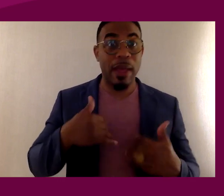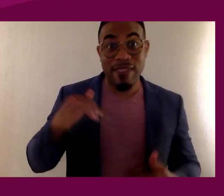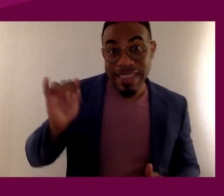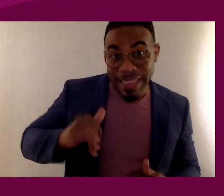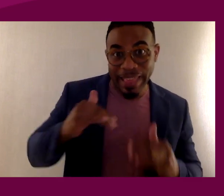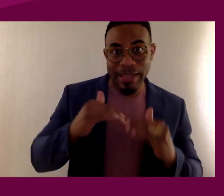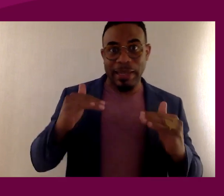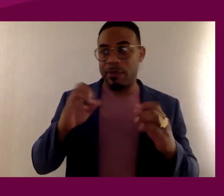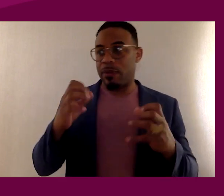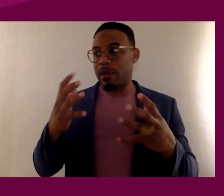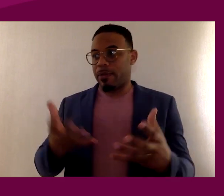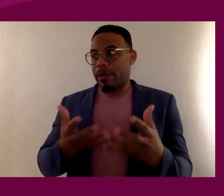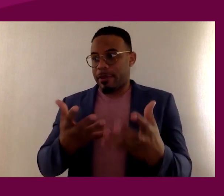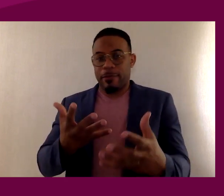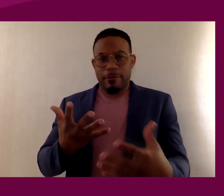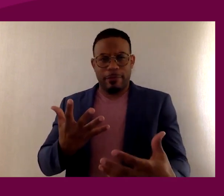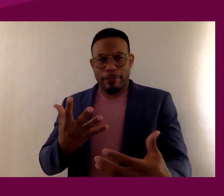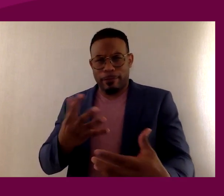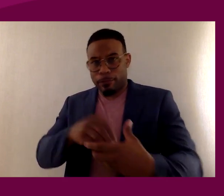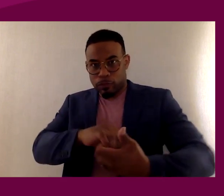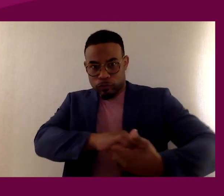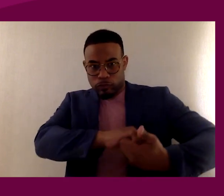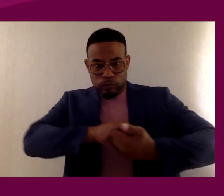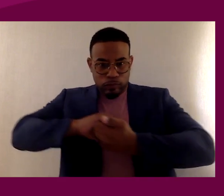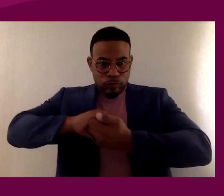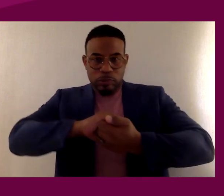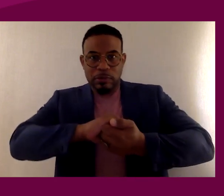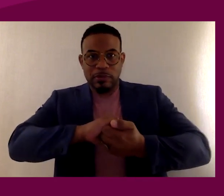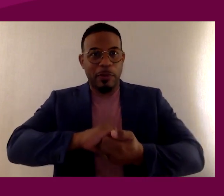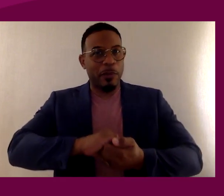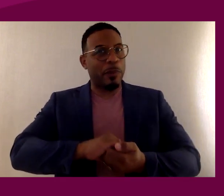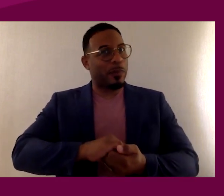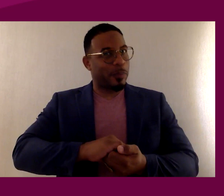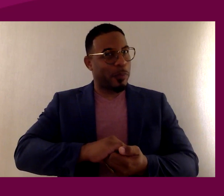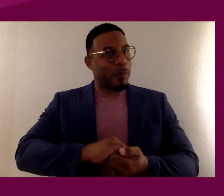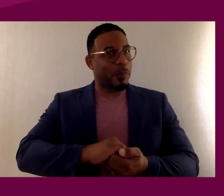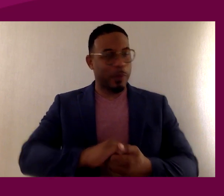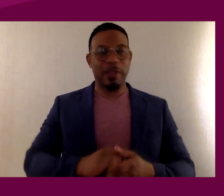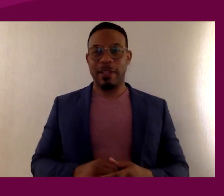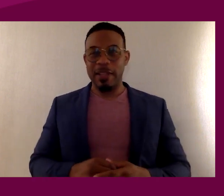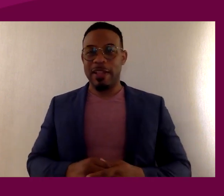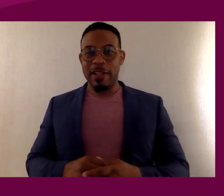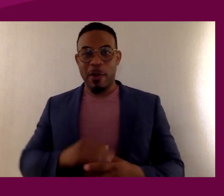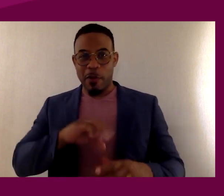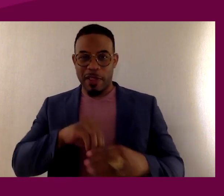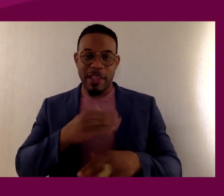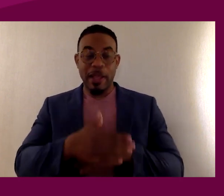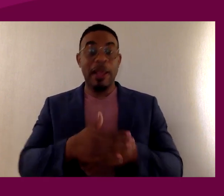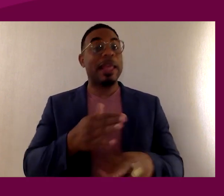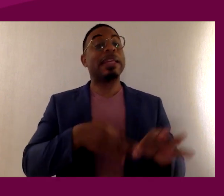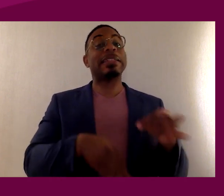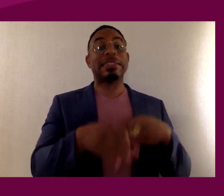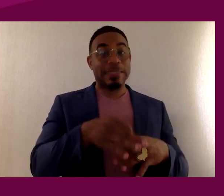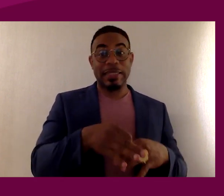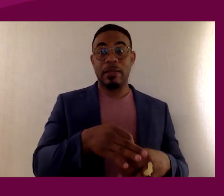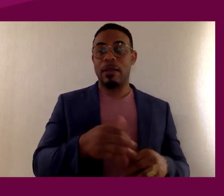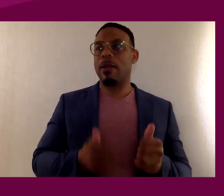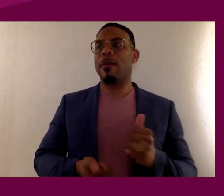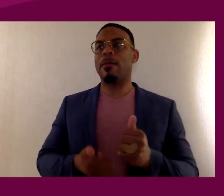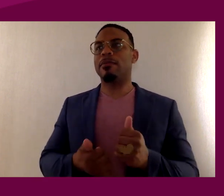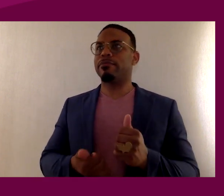be done when you have that level of cooperation and collaboration happening within a country.